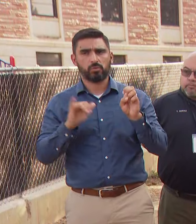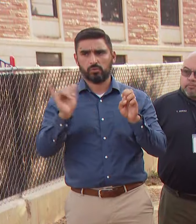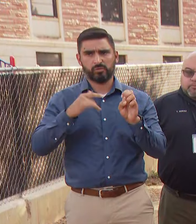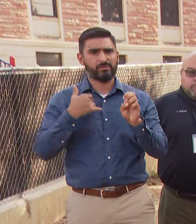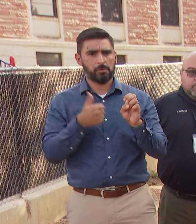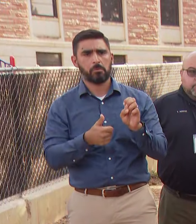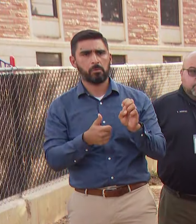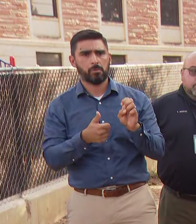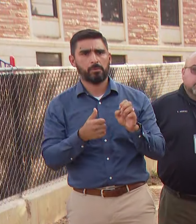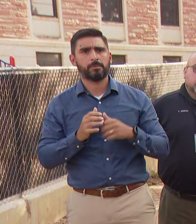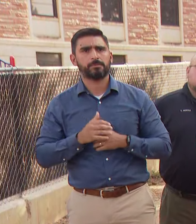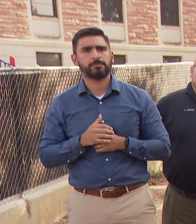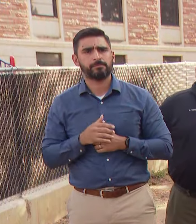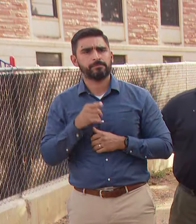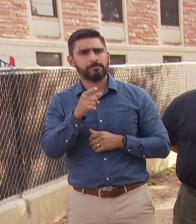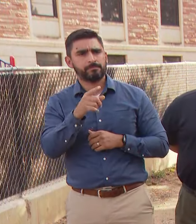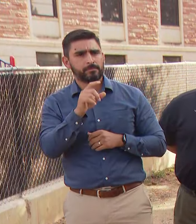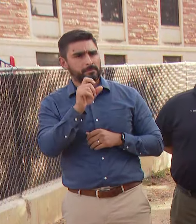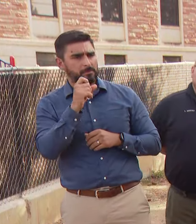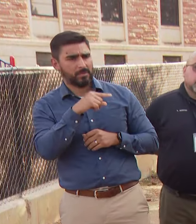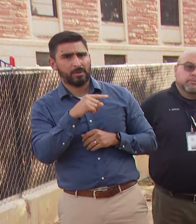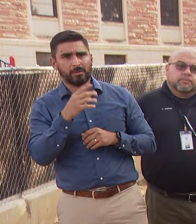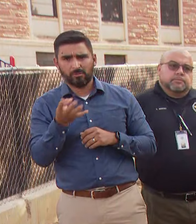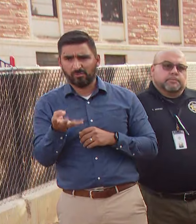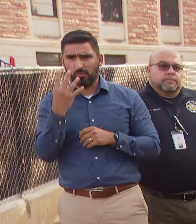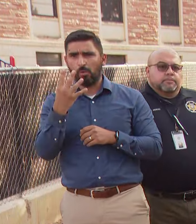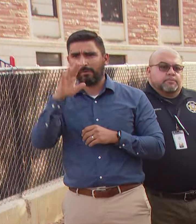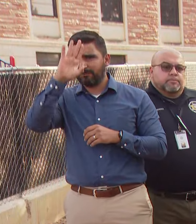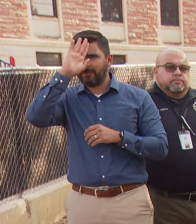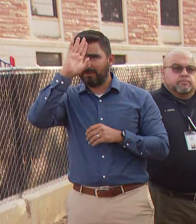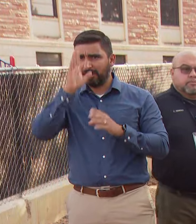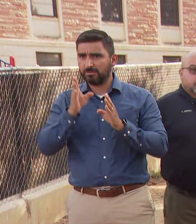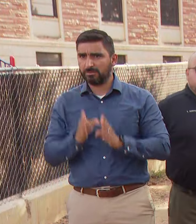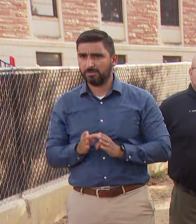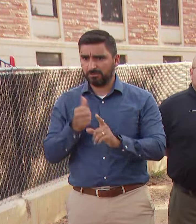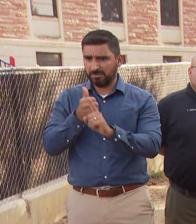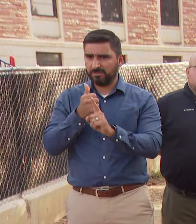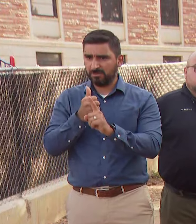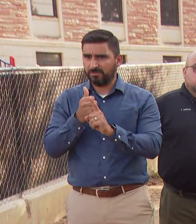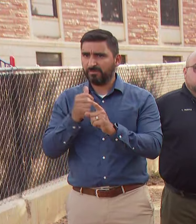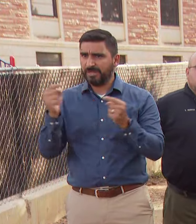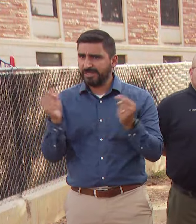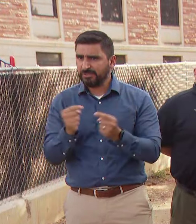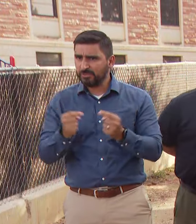Can you speak a little to the four firefighters who were injured in the Stone Canyon fire and what happened? I don't know.